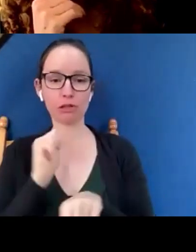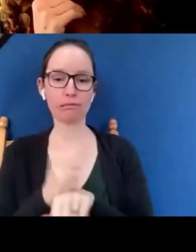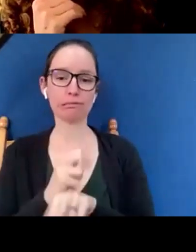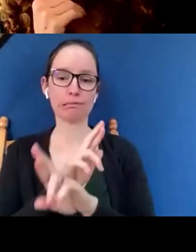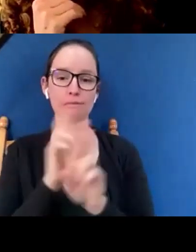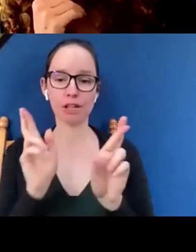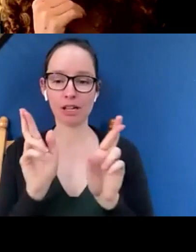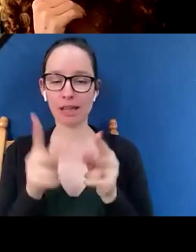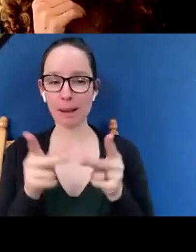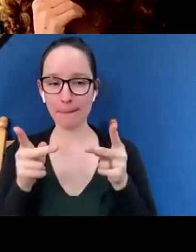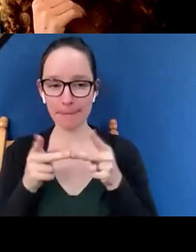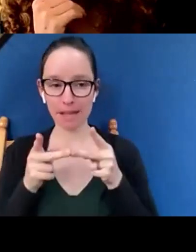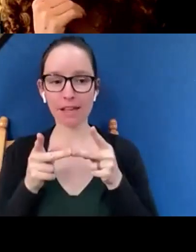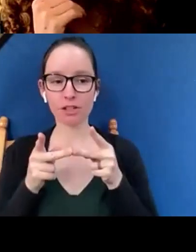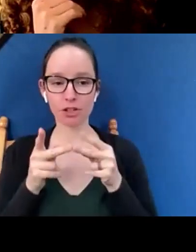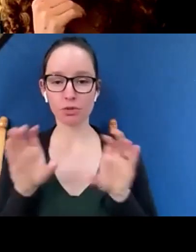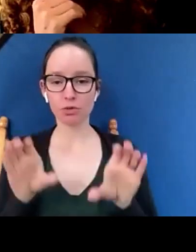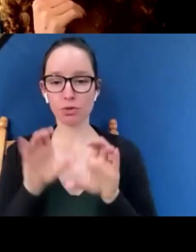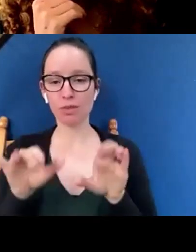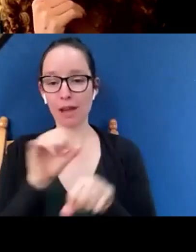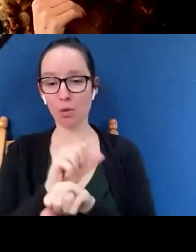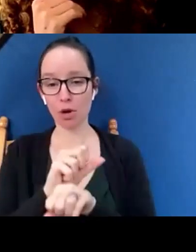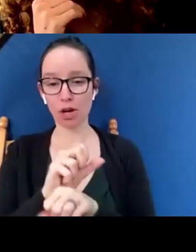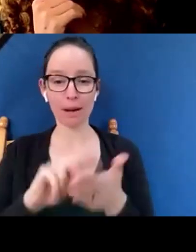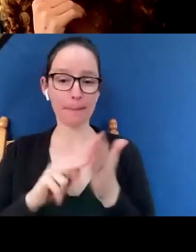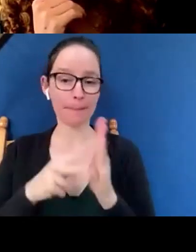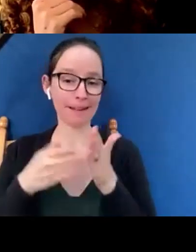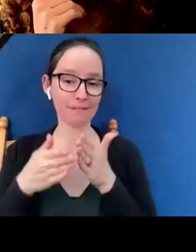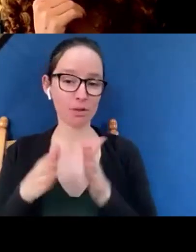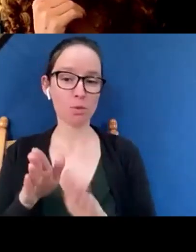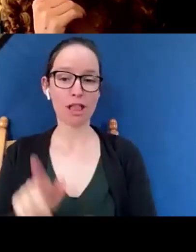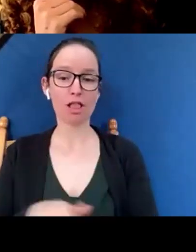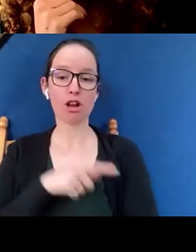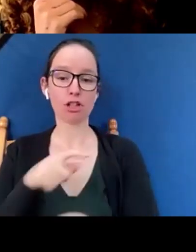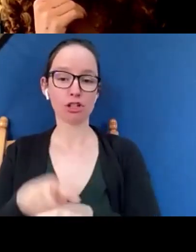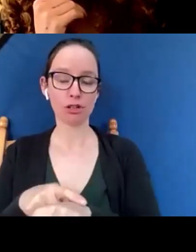meaningful way long term. Because that's like the slow and steady is is going to be there.